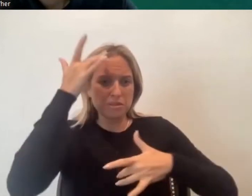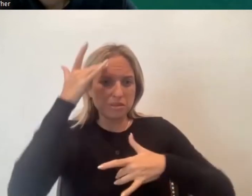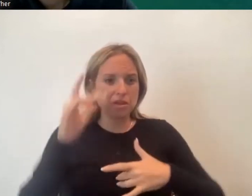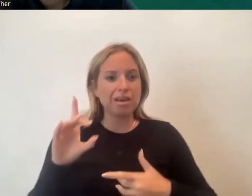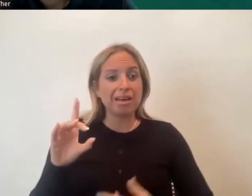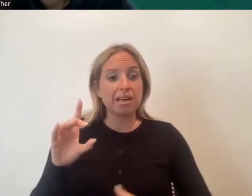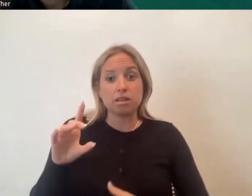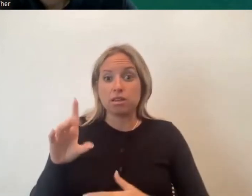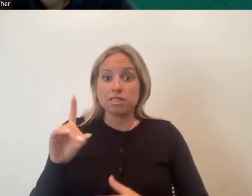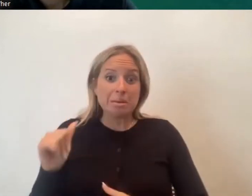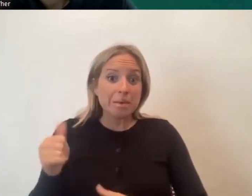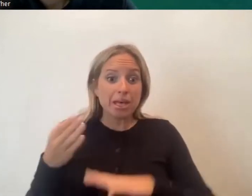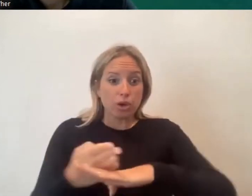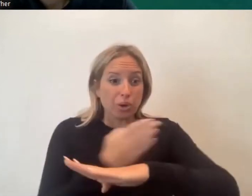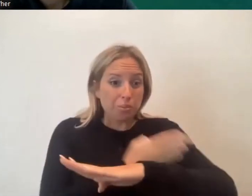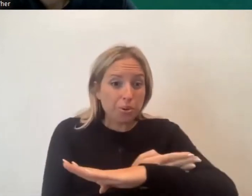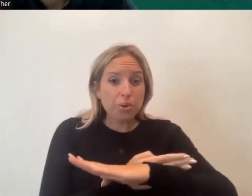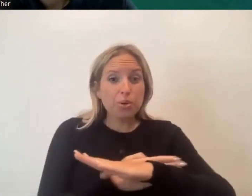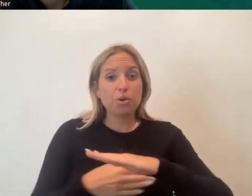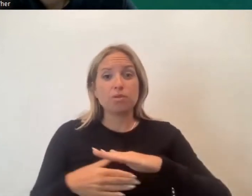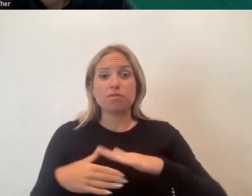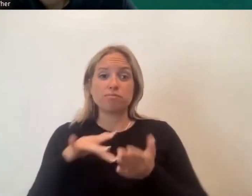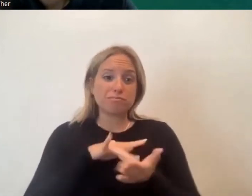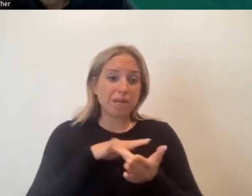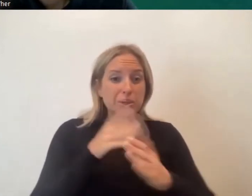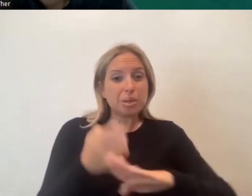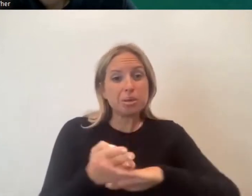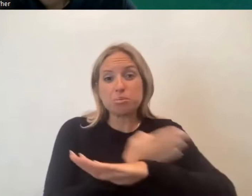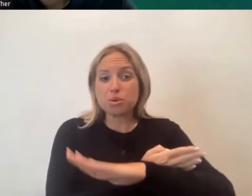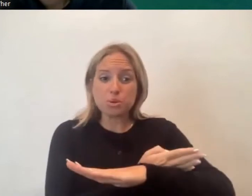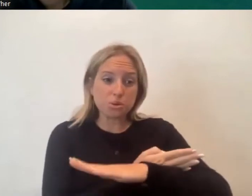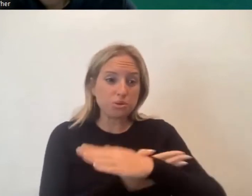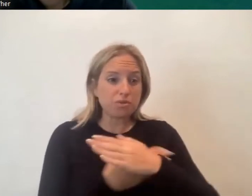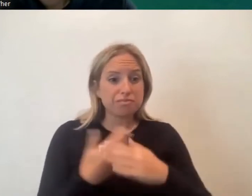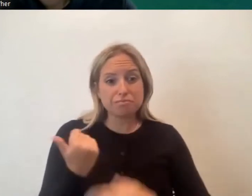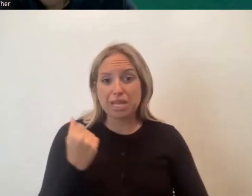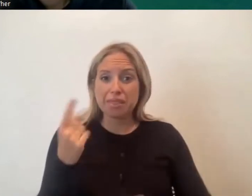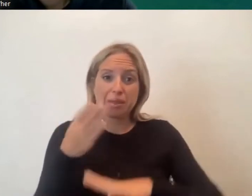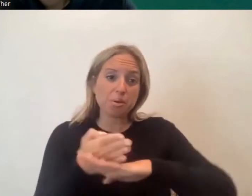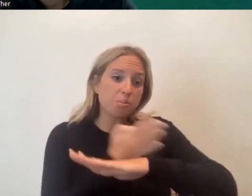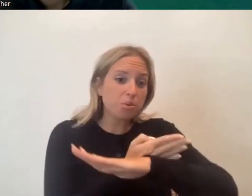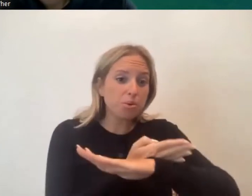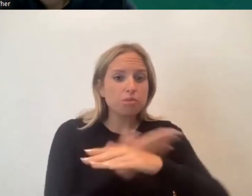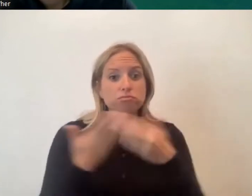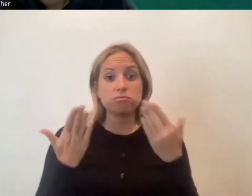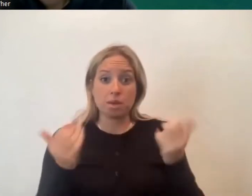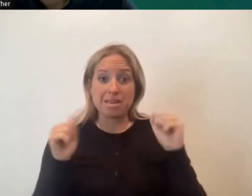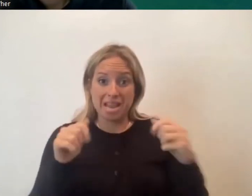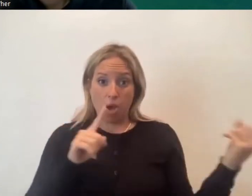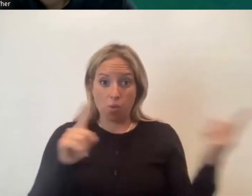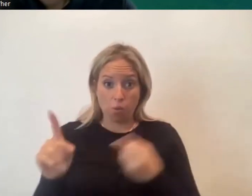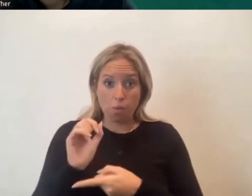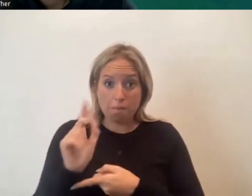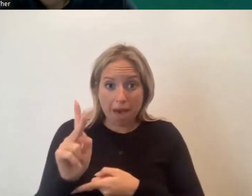Have things gotten medically things gotten better to the point where maybe they can go back to work?